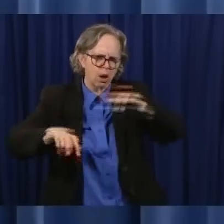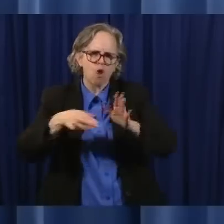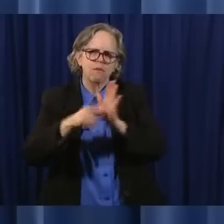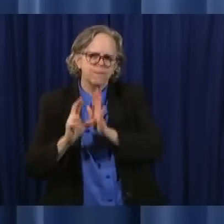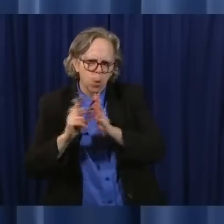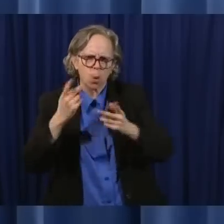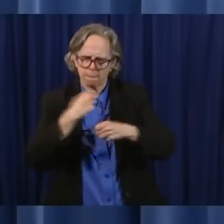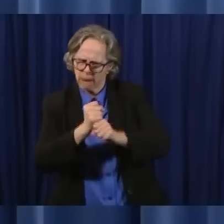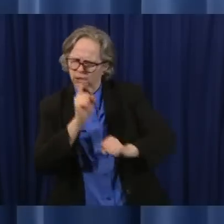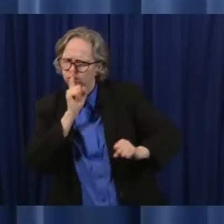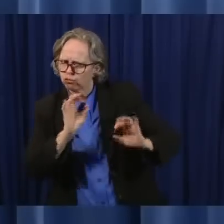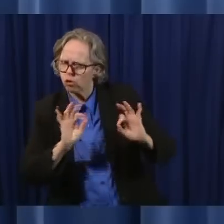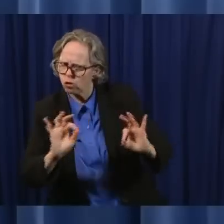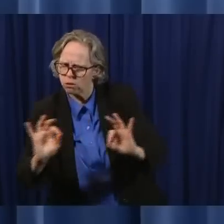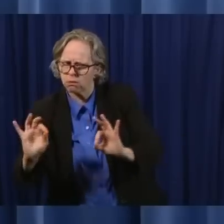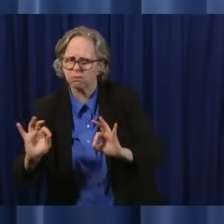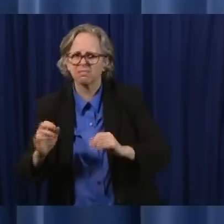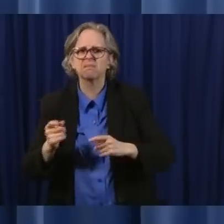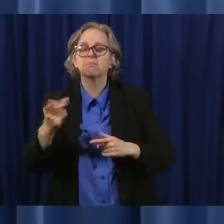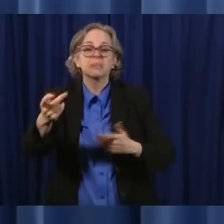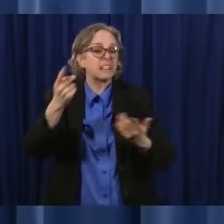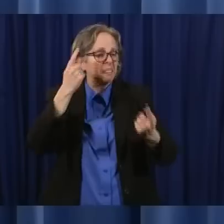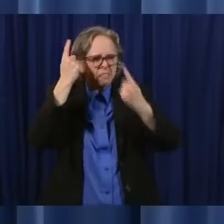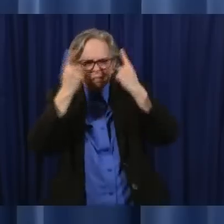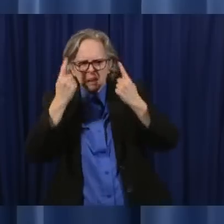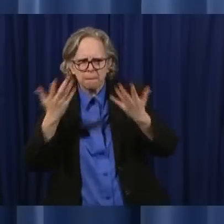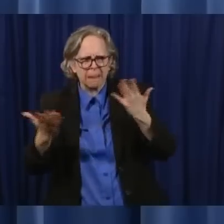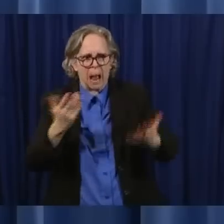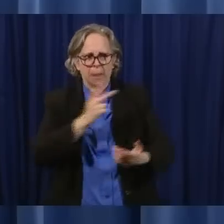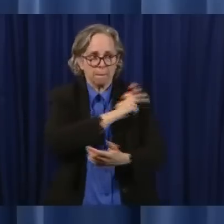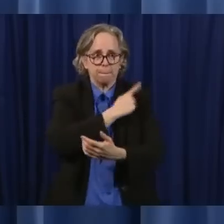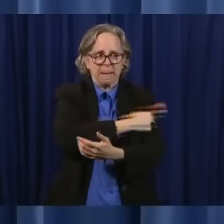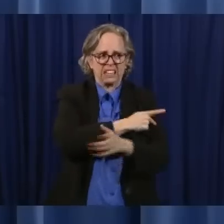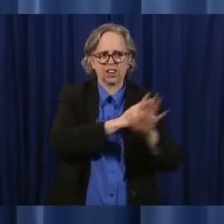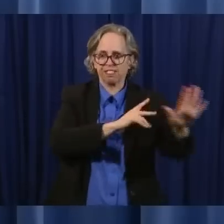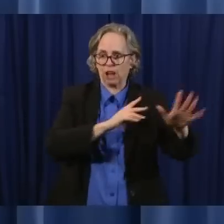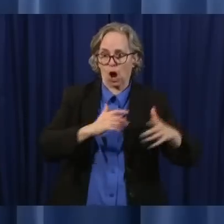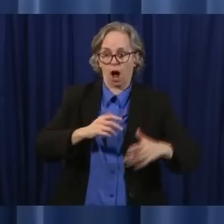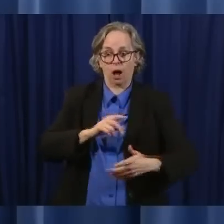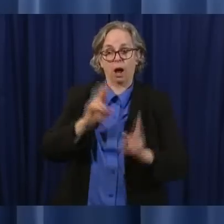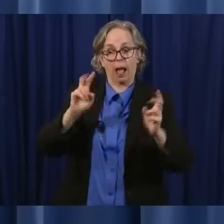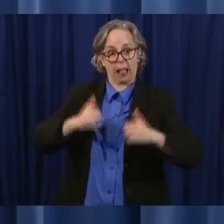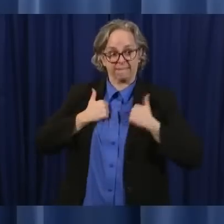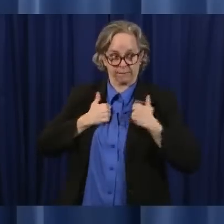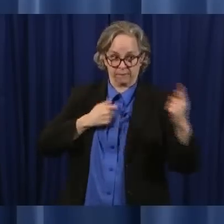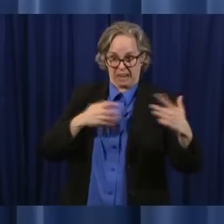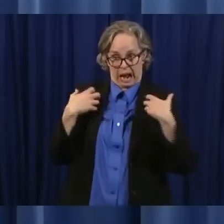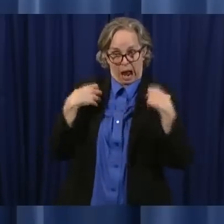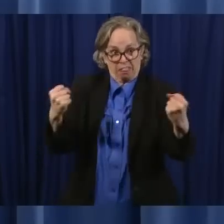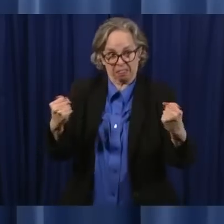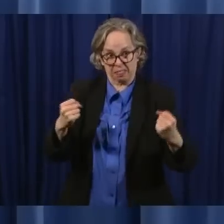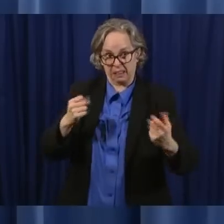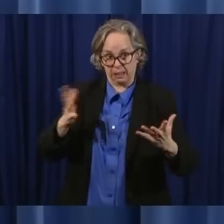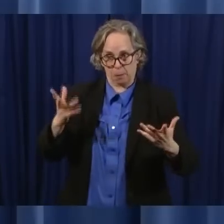WE ARE ASKING THAT THEY REVIEW ANY OF THE POSTPONED PROCEDURES OR SURGERIES WITH THE PATIENT IN LIGHT OF THAT PATIENT'S CURRENT HEALTH SITUATION AND